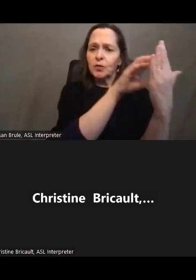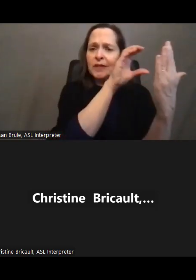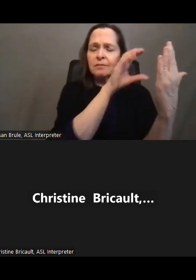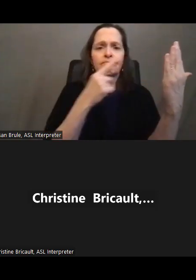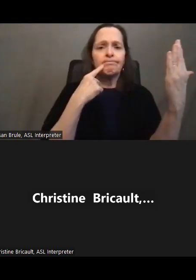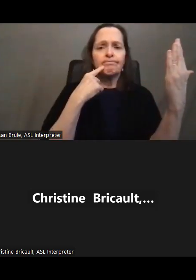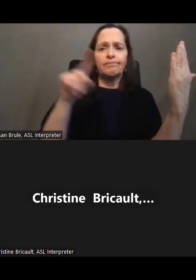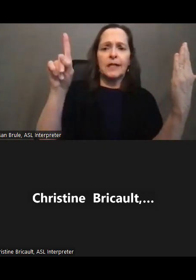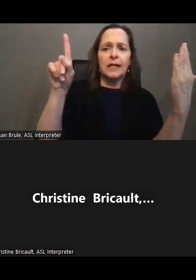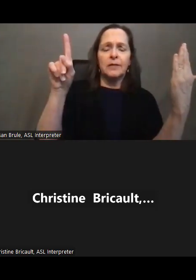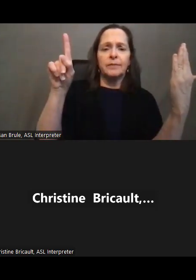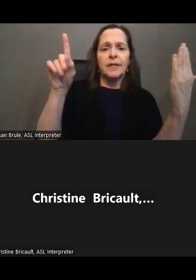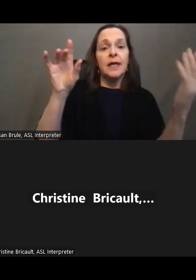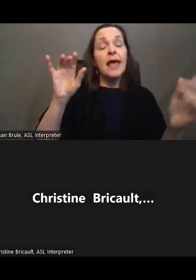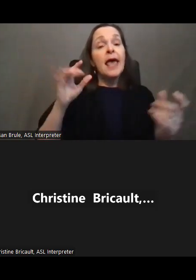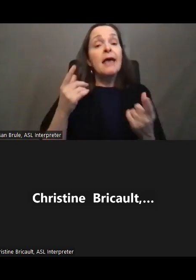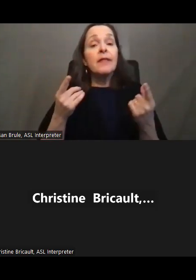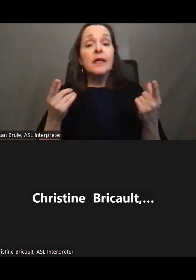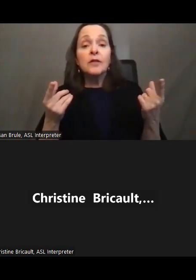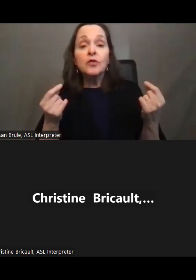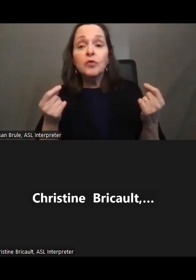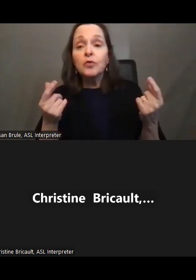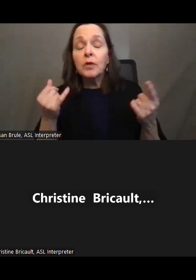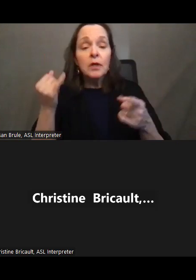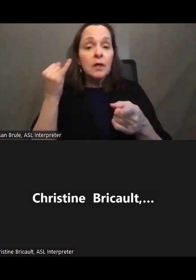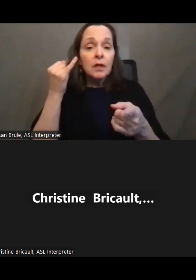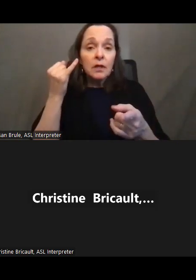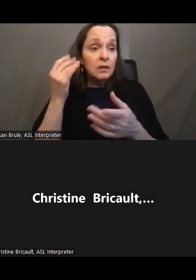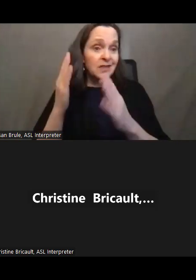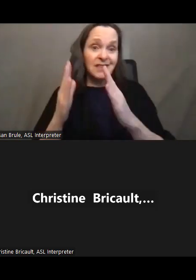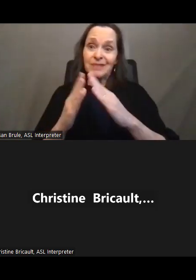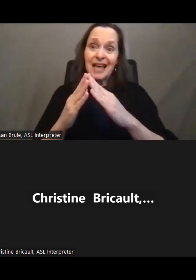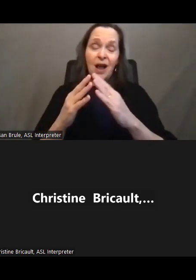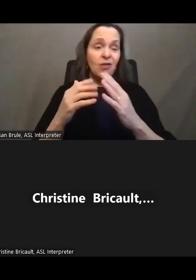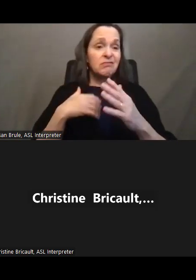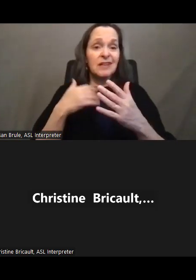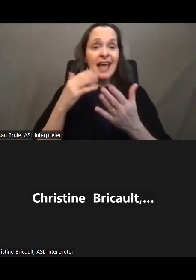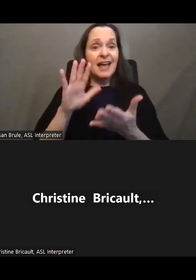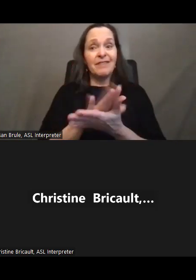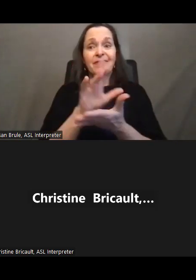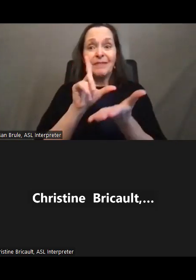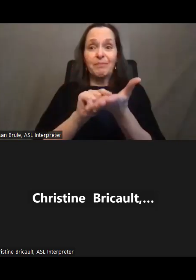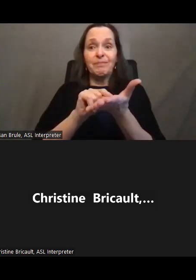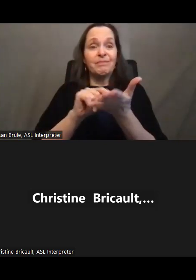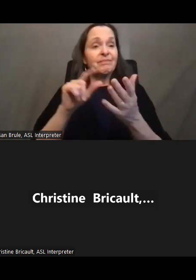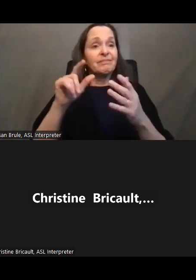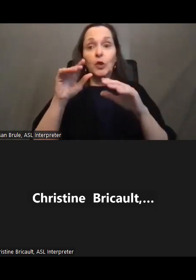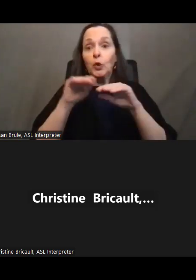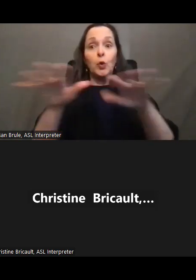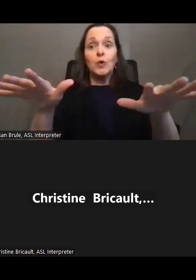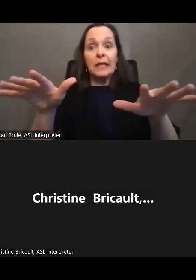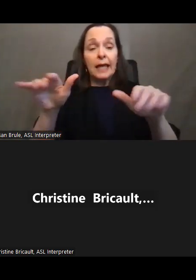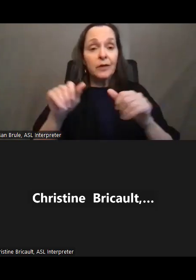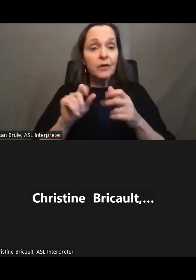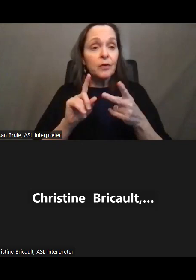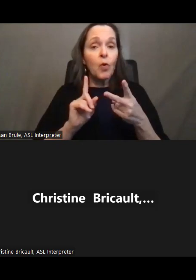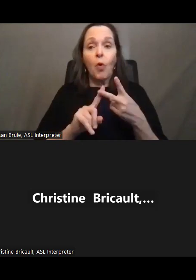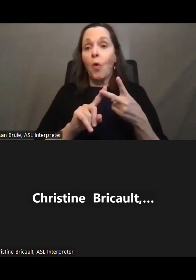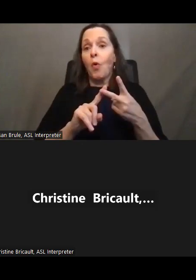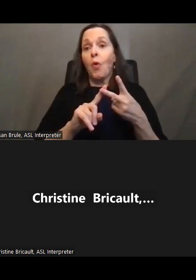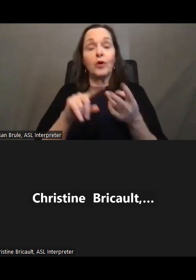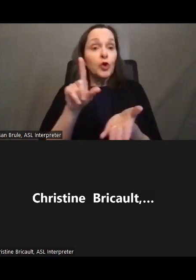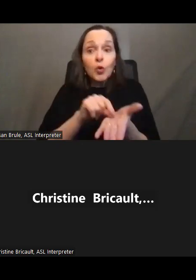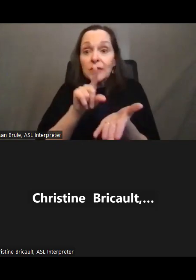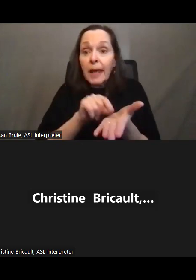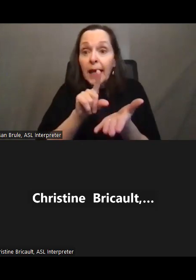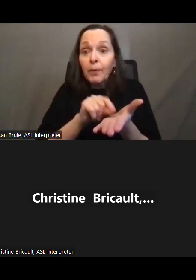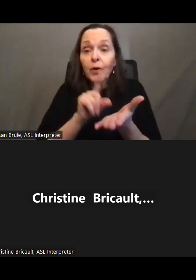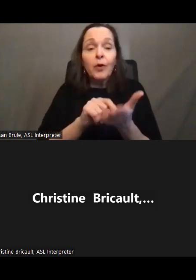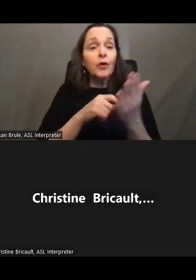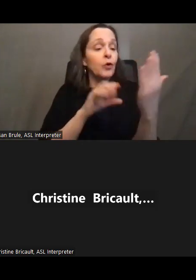you know, if you want to post a notice in the newspaper, you can do that, the local newspaper.